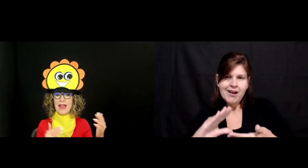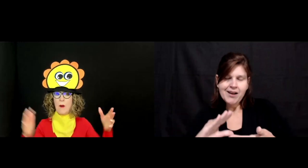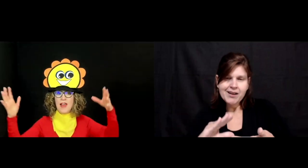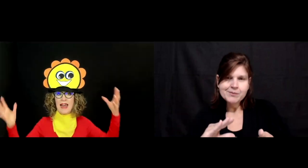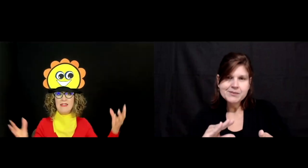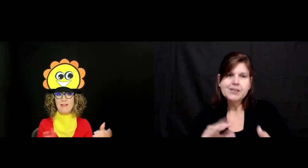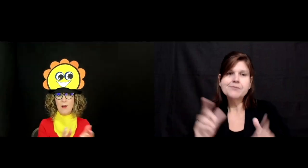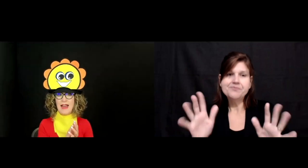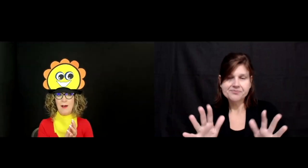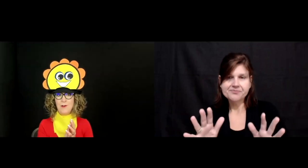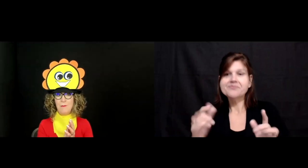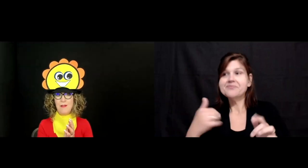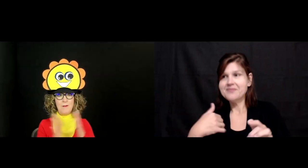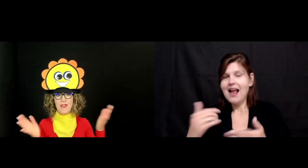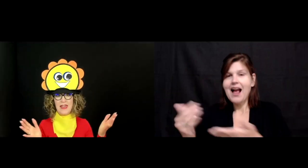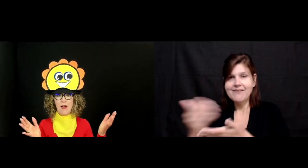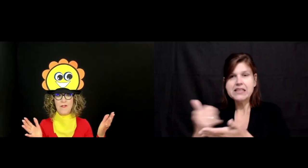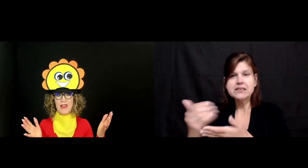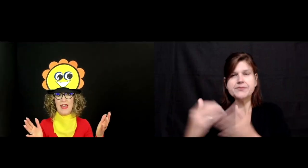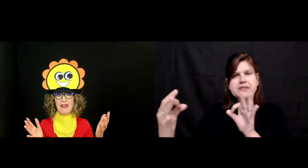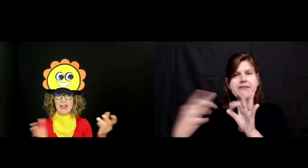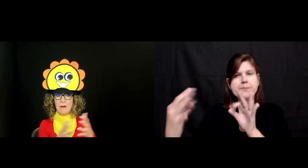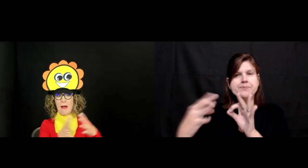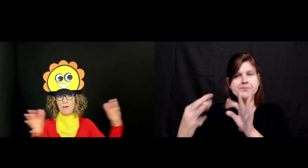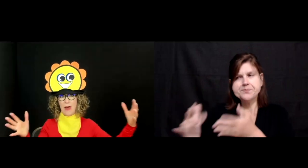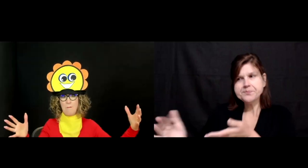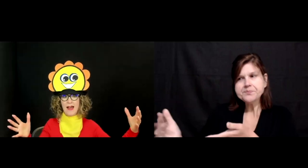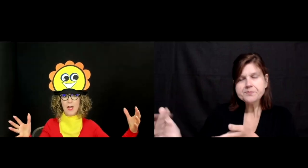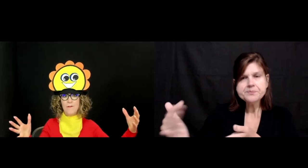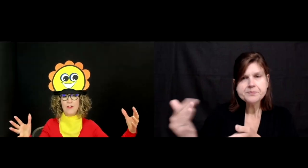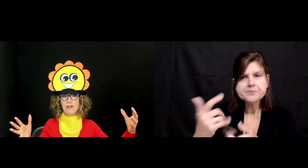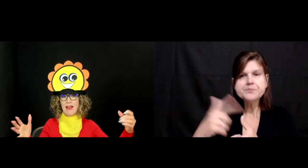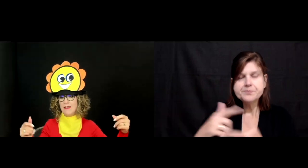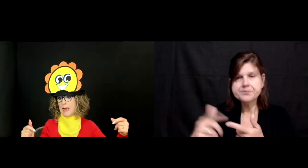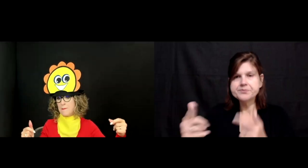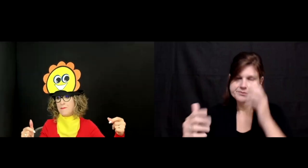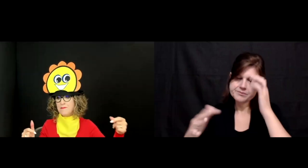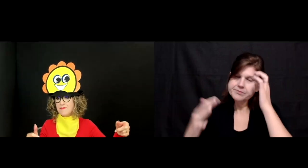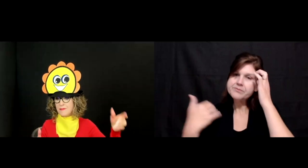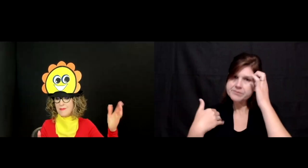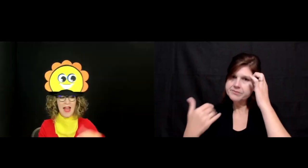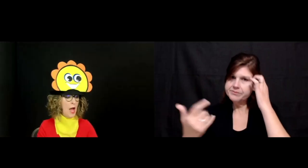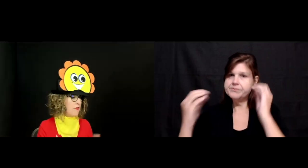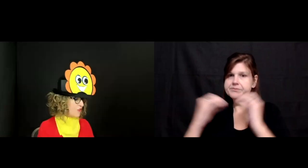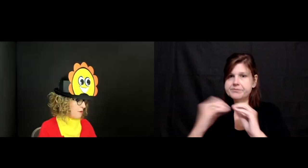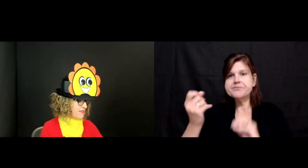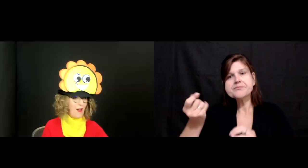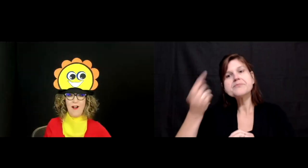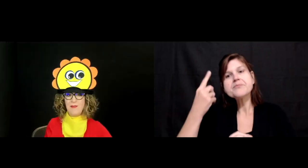Now I've collated so many outcomes over the years, you know, now I've got that bank of understanding. But the show starts